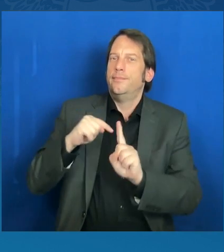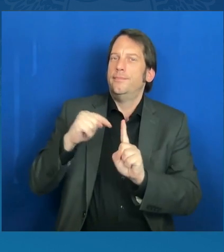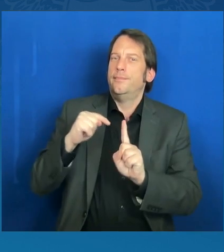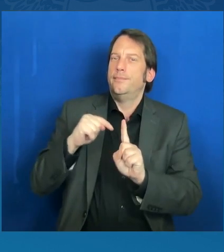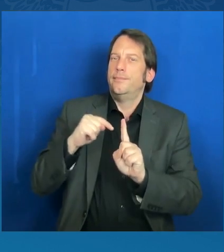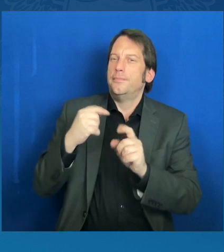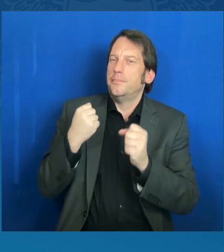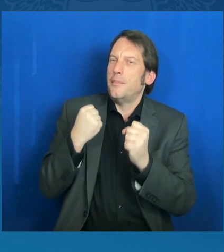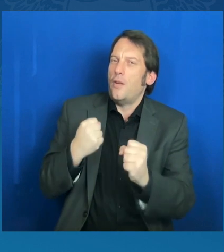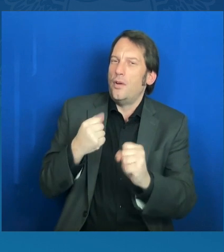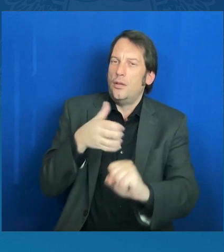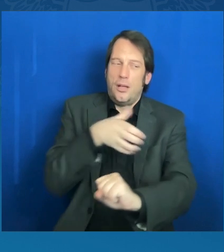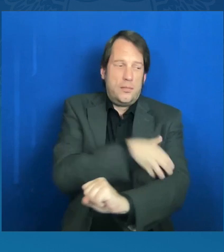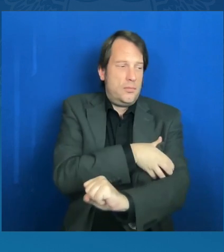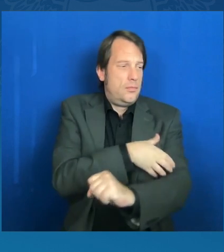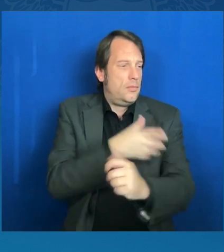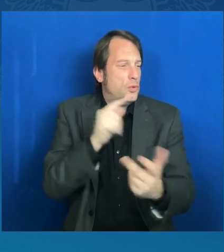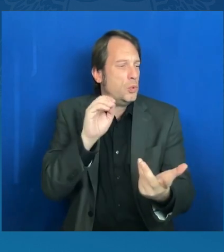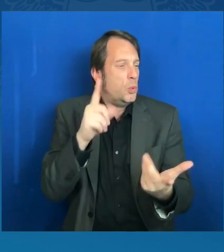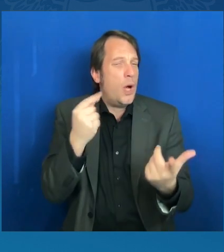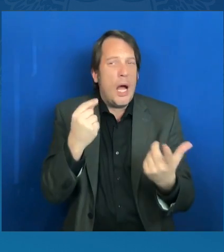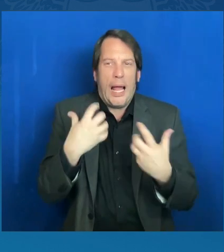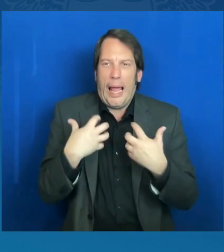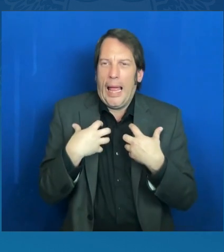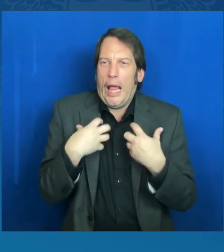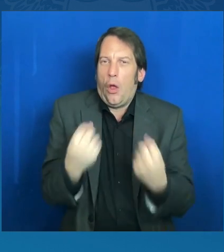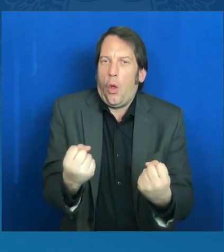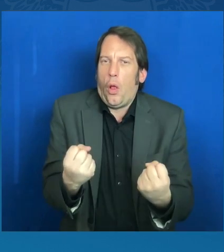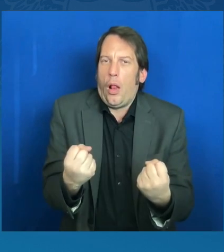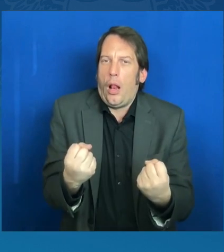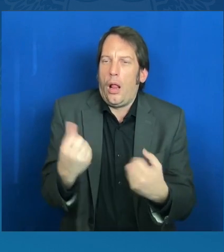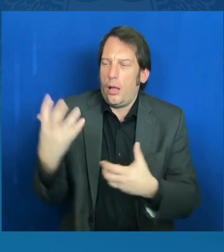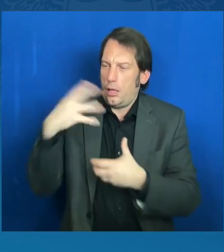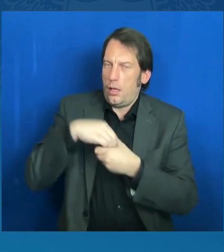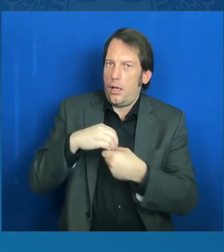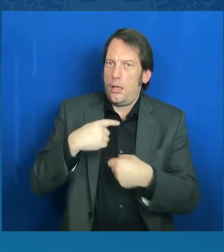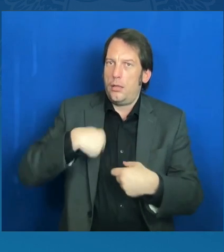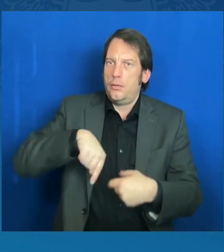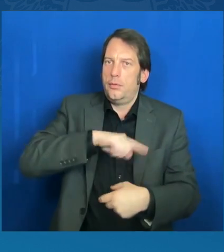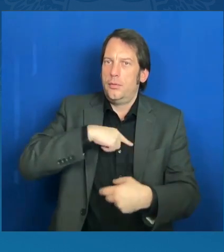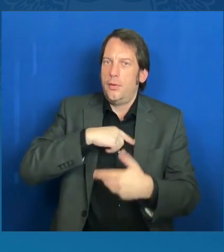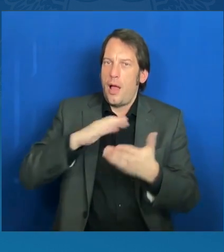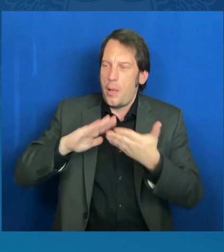with support from our community and a little bit of hope, we can overcome any challenge.